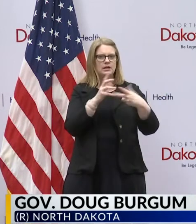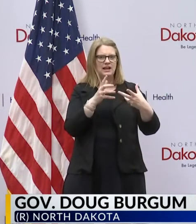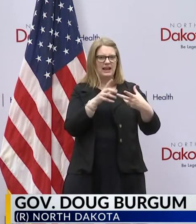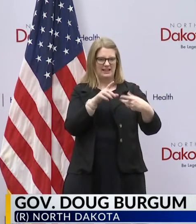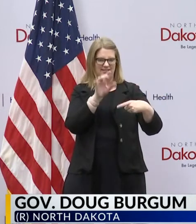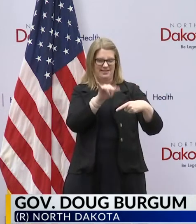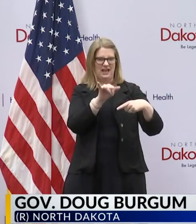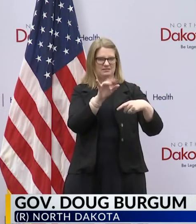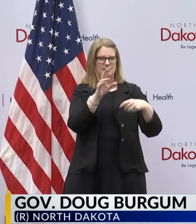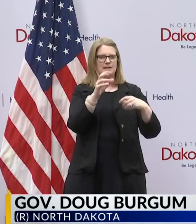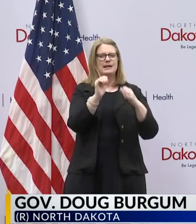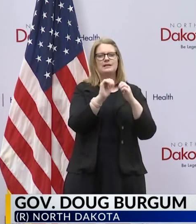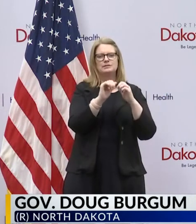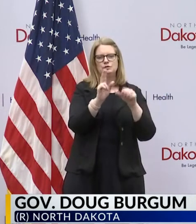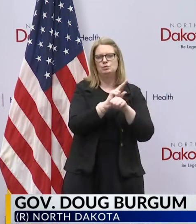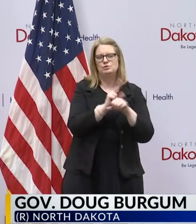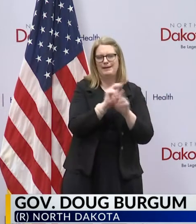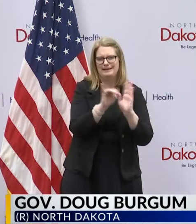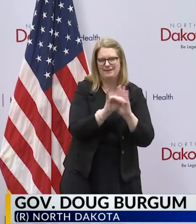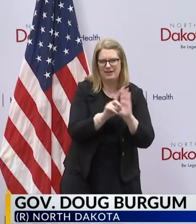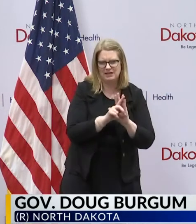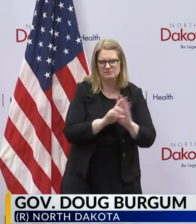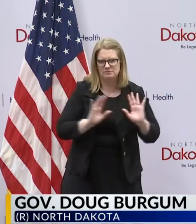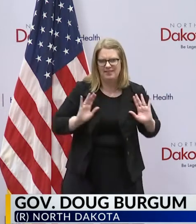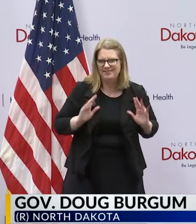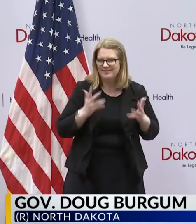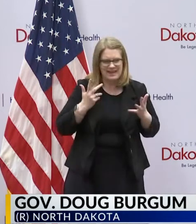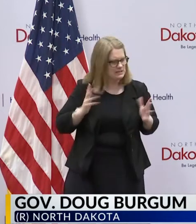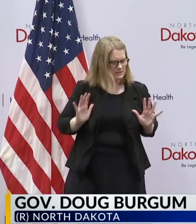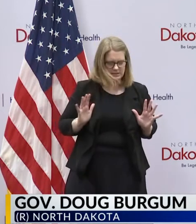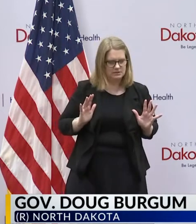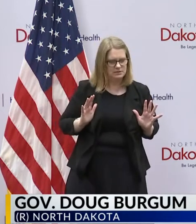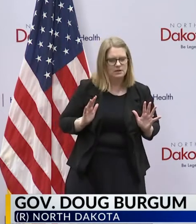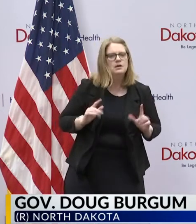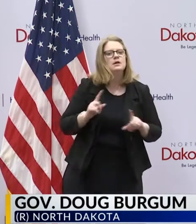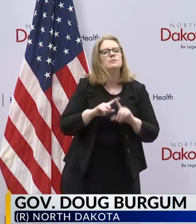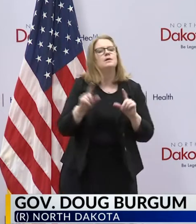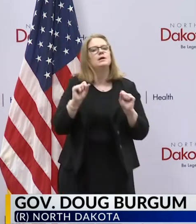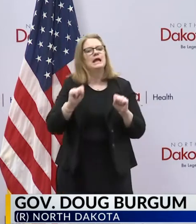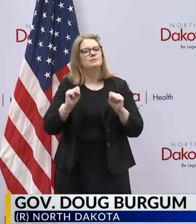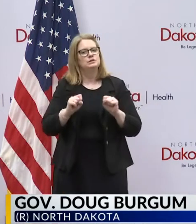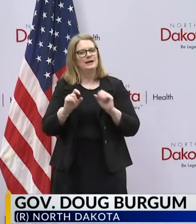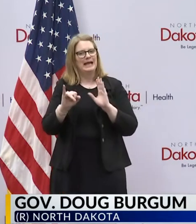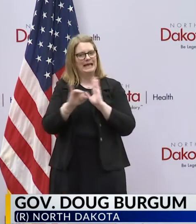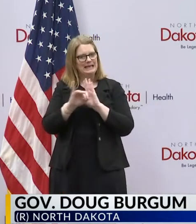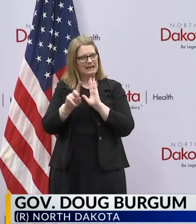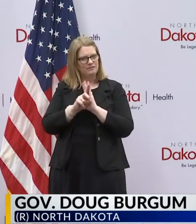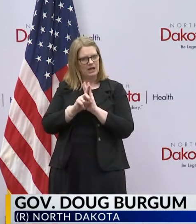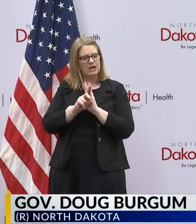PIECE OF INFORMATION THAT PROUD CROWD WOULD HAVE, WOULD BE THIS ANONYMOUS SERVER, BUT WITH THAT,